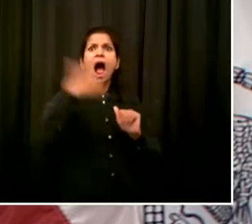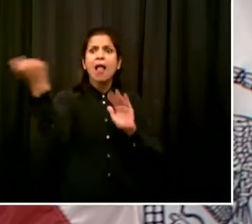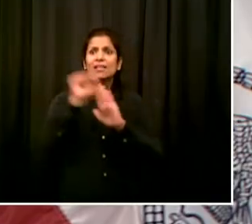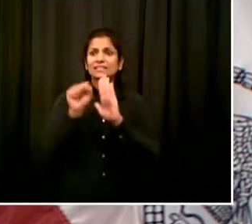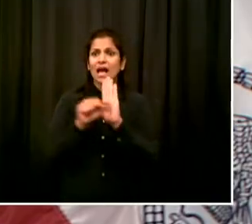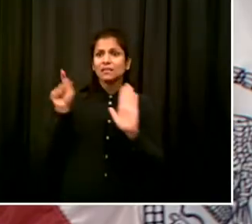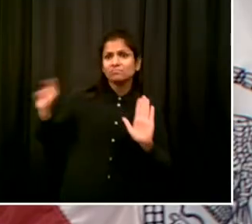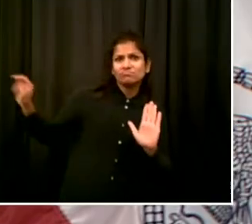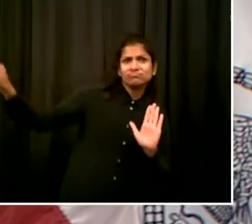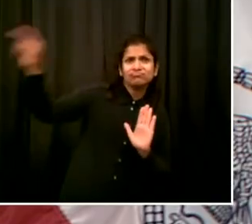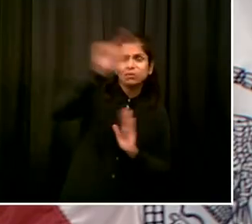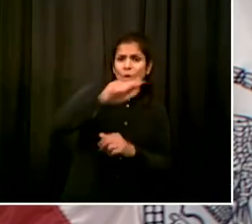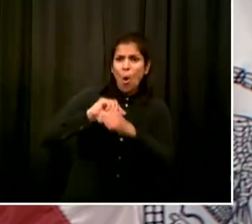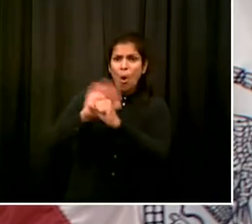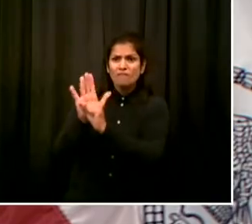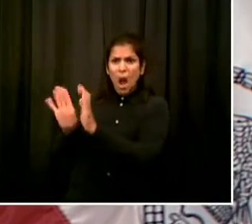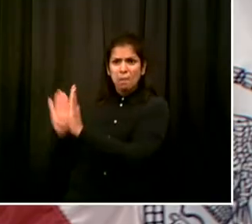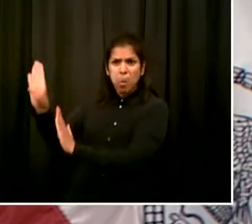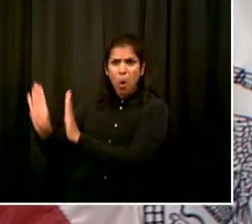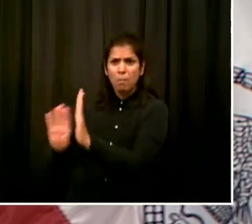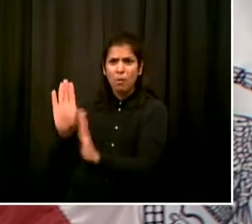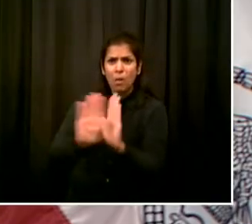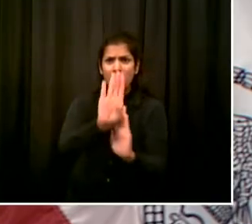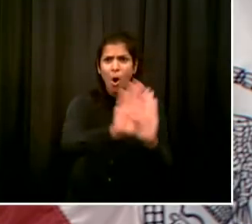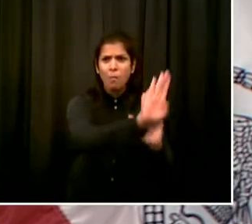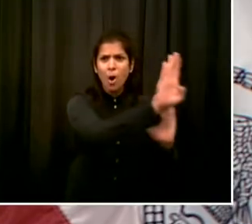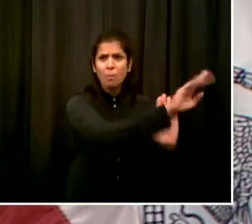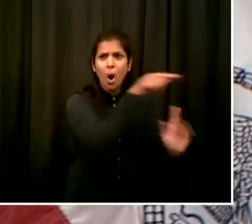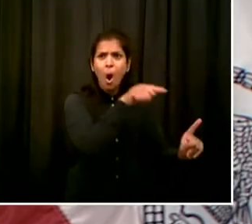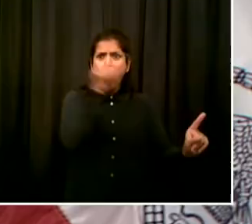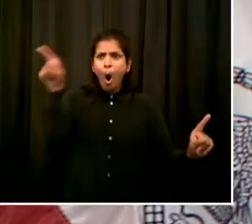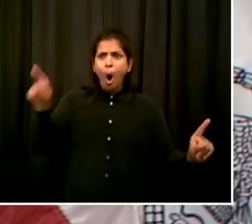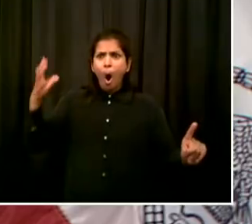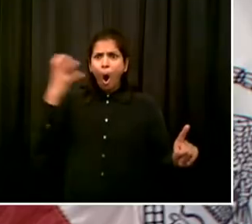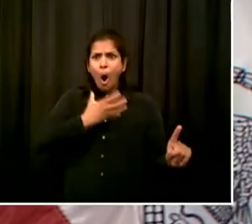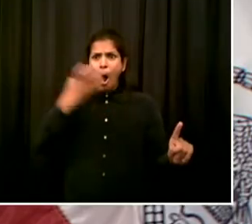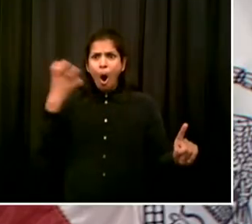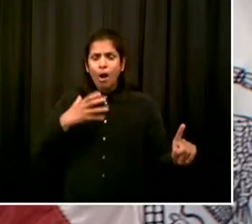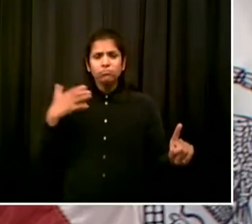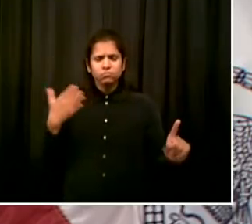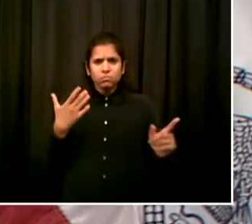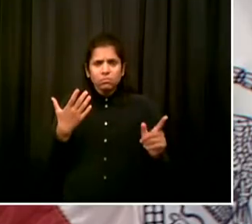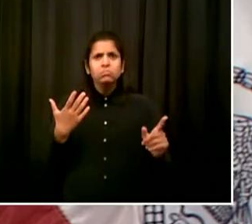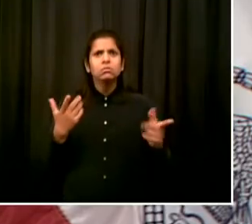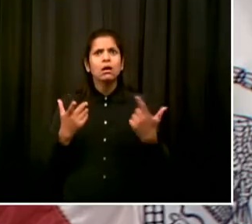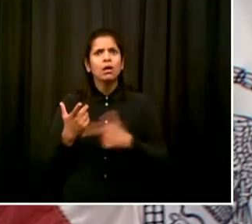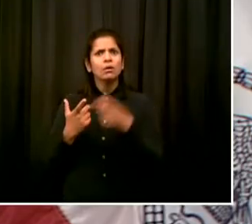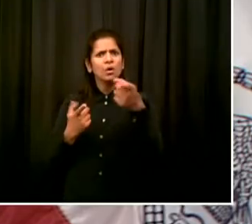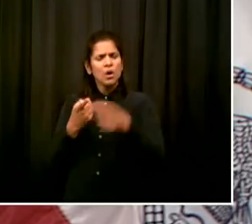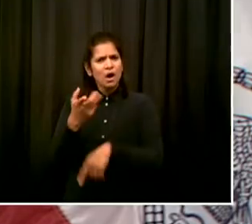YOUR REMARKS ABOUT THE AREAS OF T HECOUNTRY